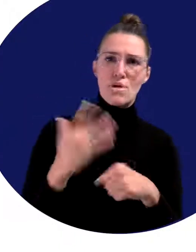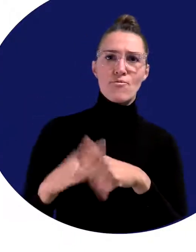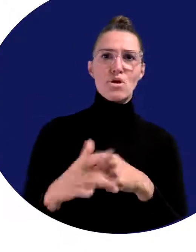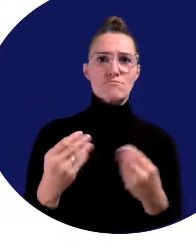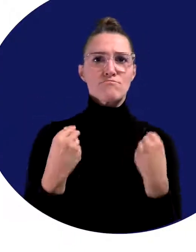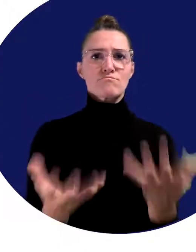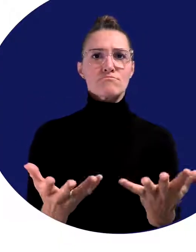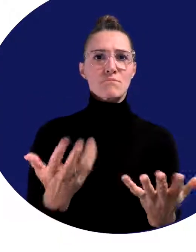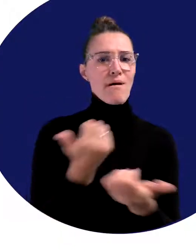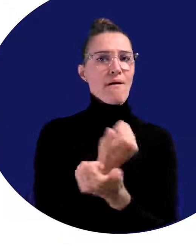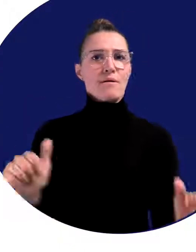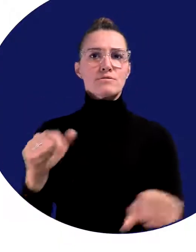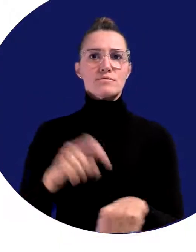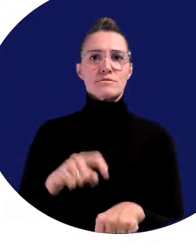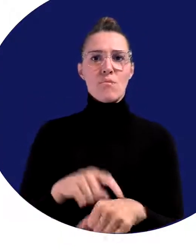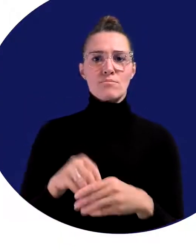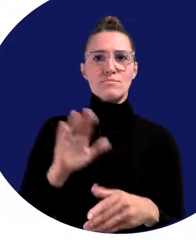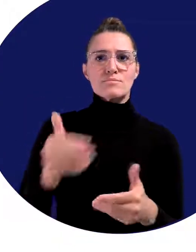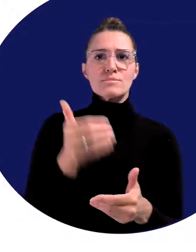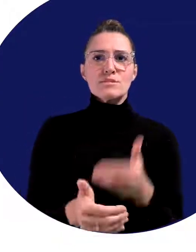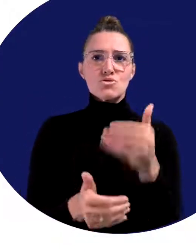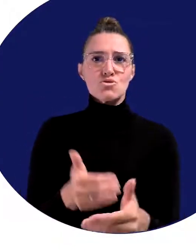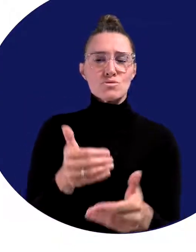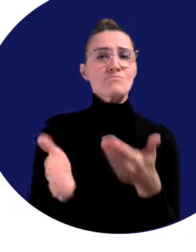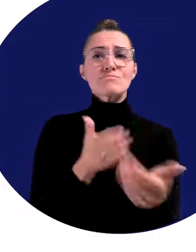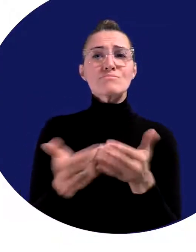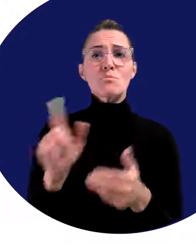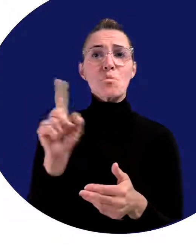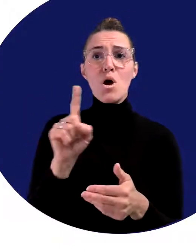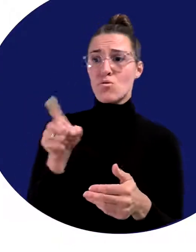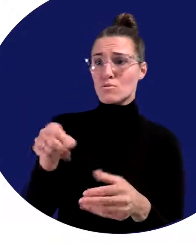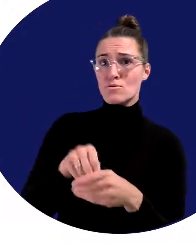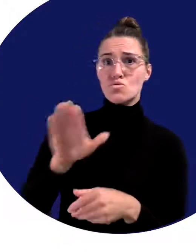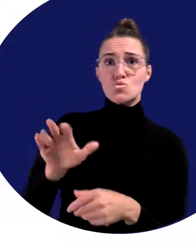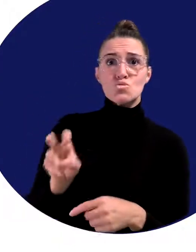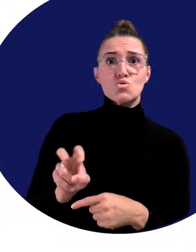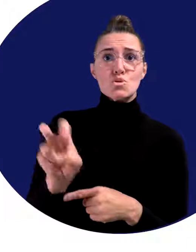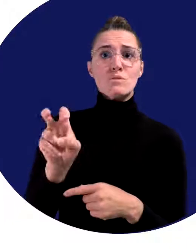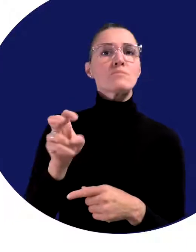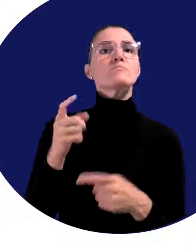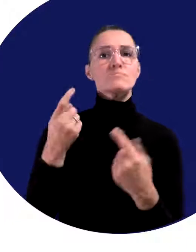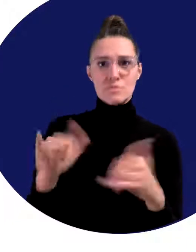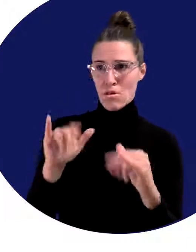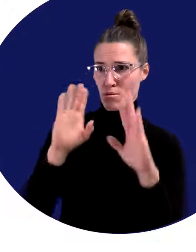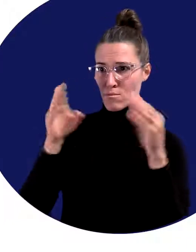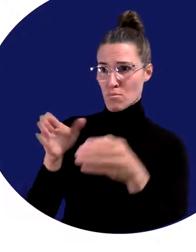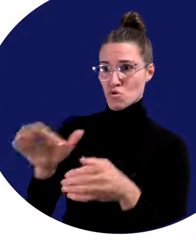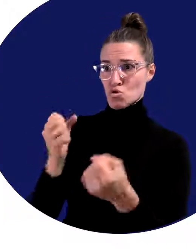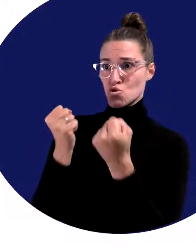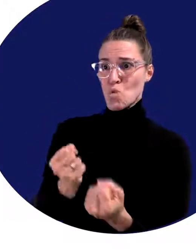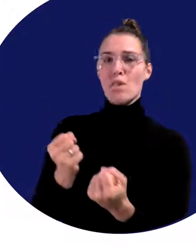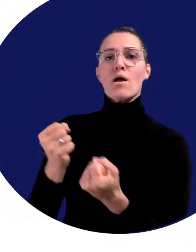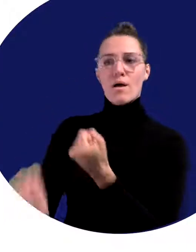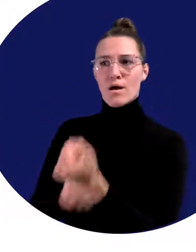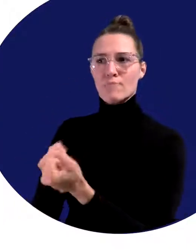and regardless of where a youth is at in their employment journey, their strengths should be central in guiding all support.